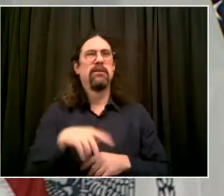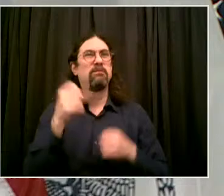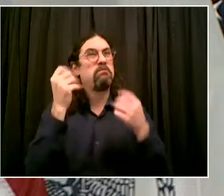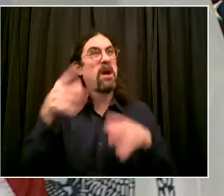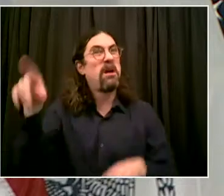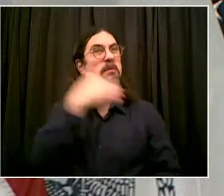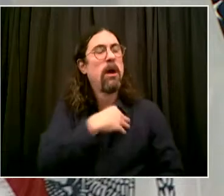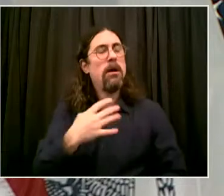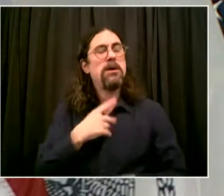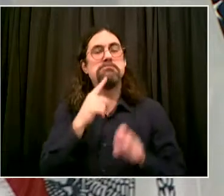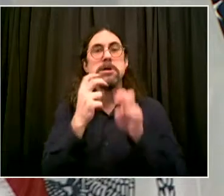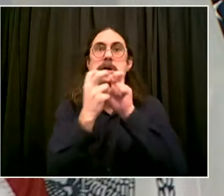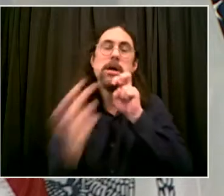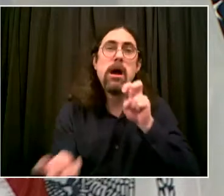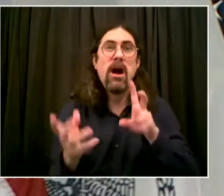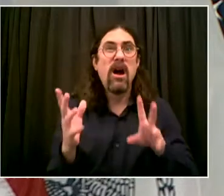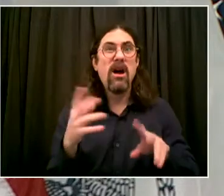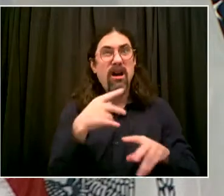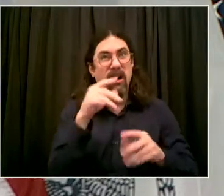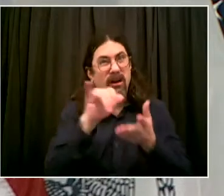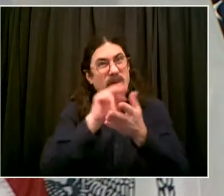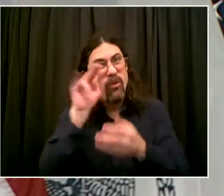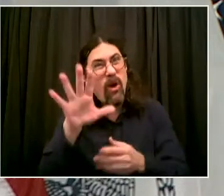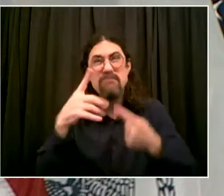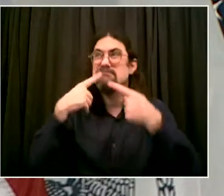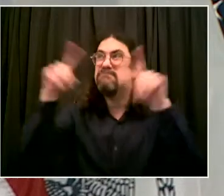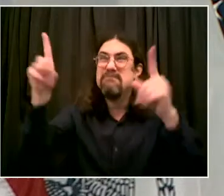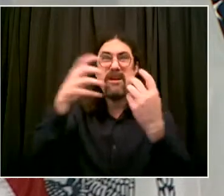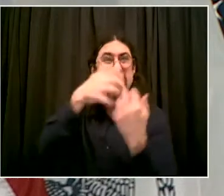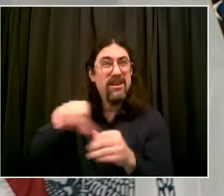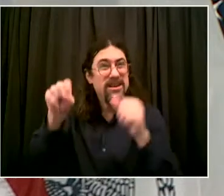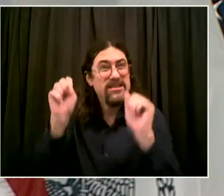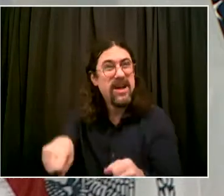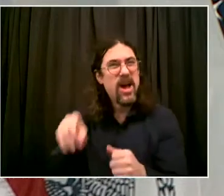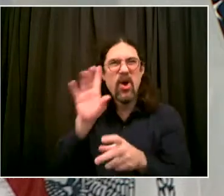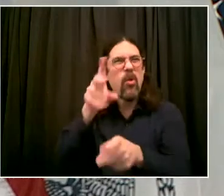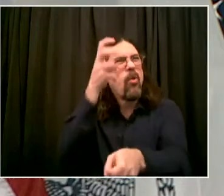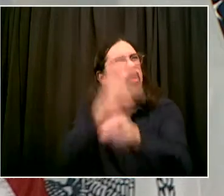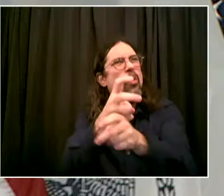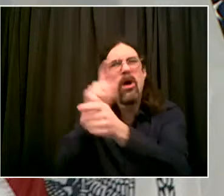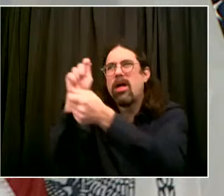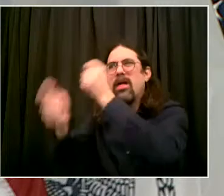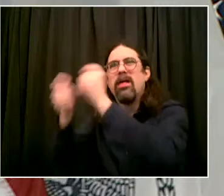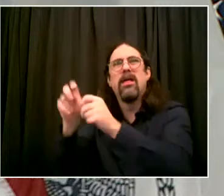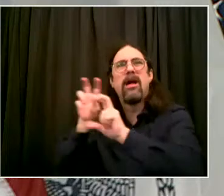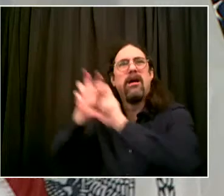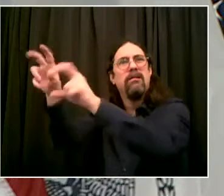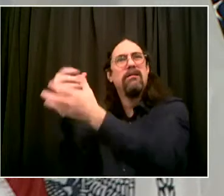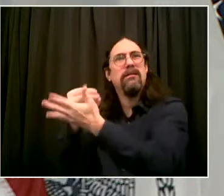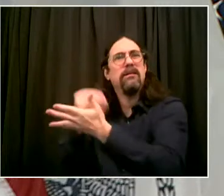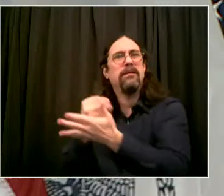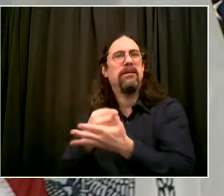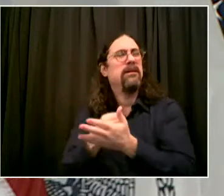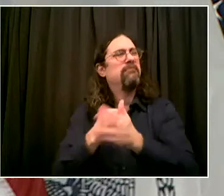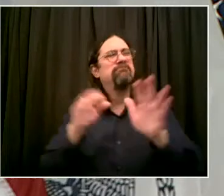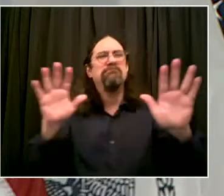ALTKING WITH THE MAYOR IN PARIS. WHAT I AM FINDING THE MORE PEOPLE WE SHOW WHAT CAN BE DONE